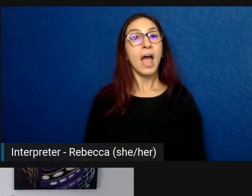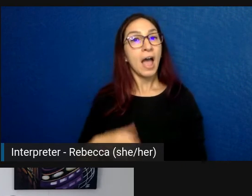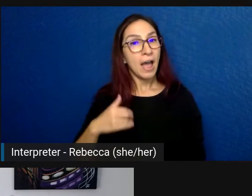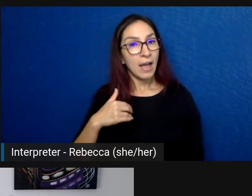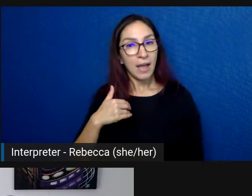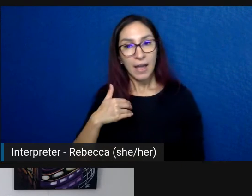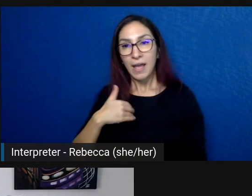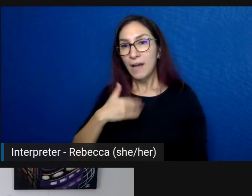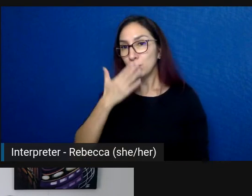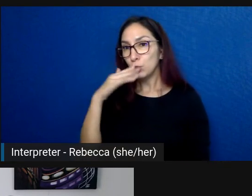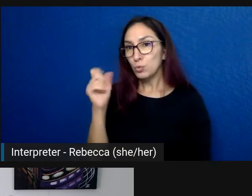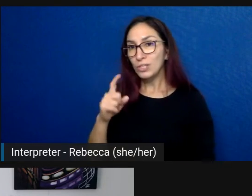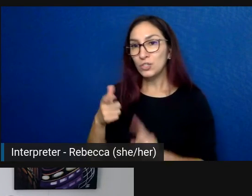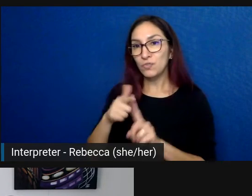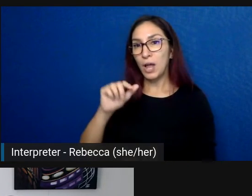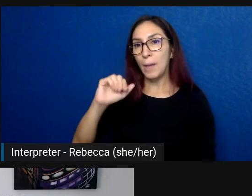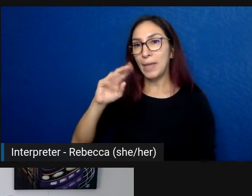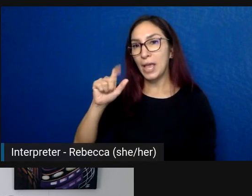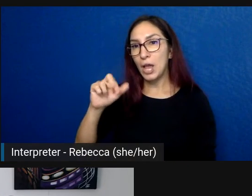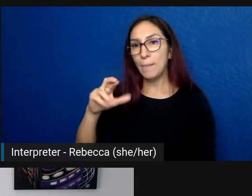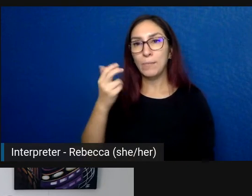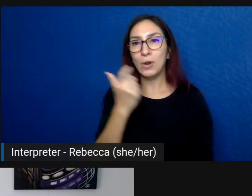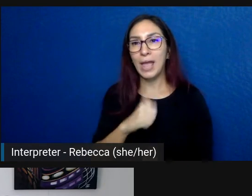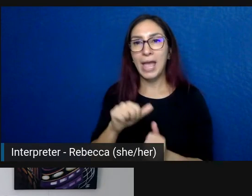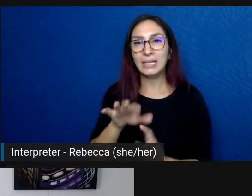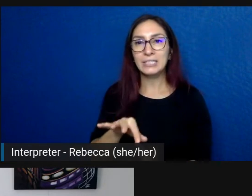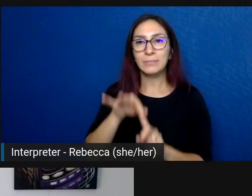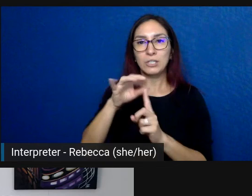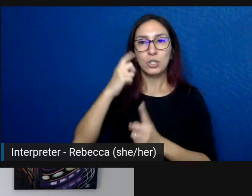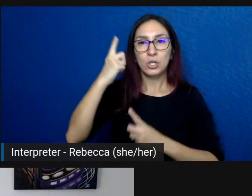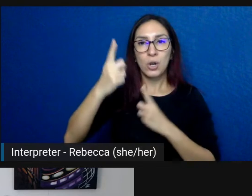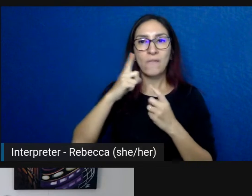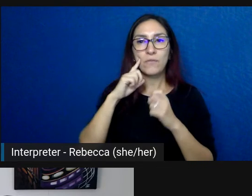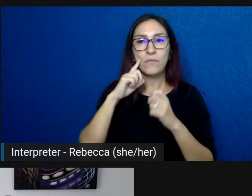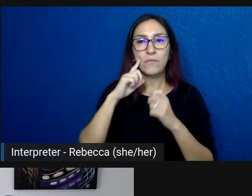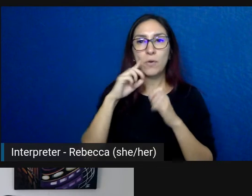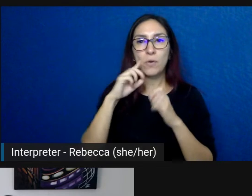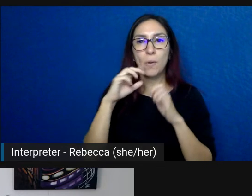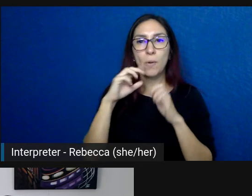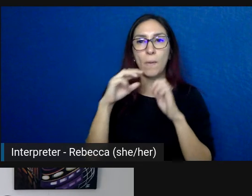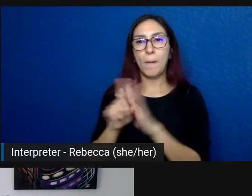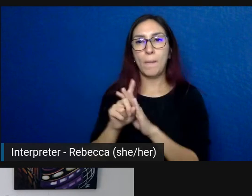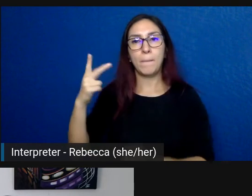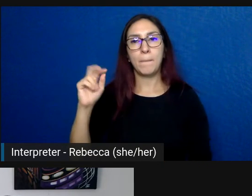Are there any special considerations for modals or pop-ups on mobile?